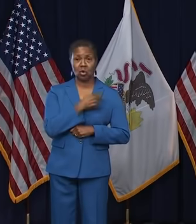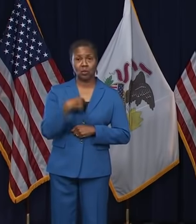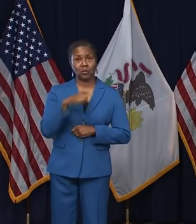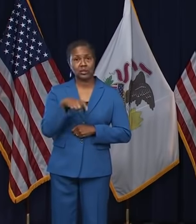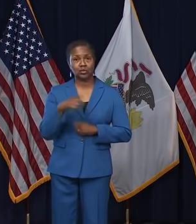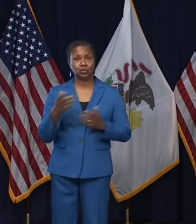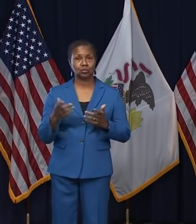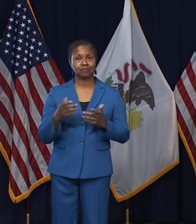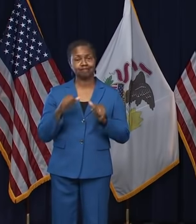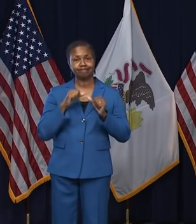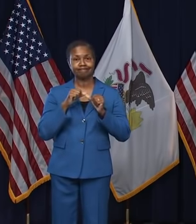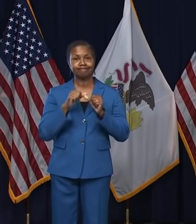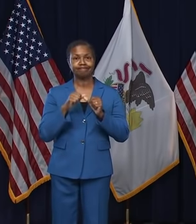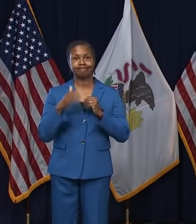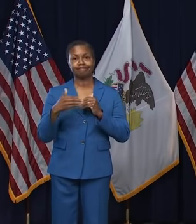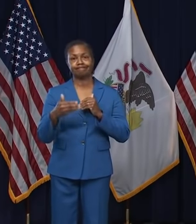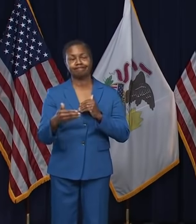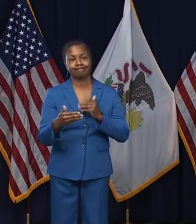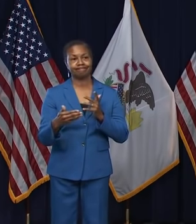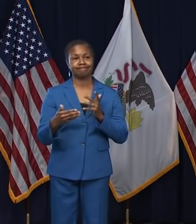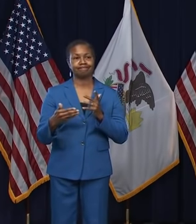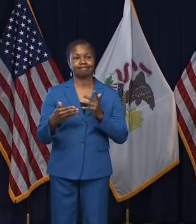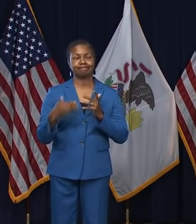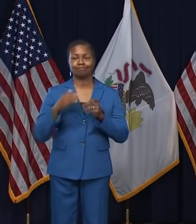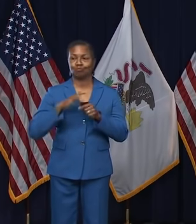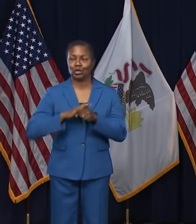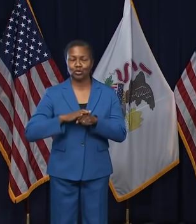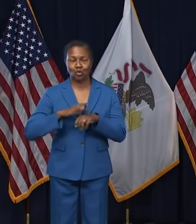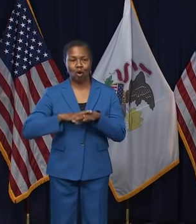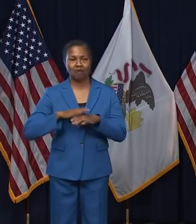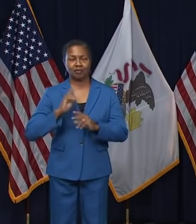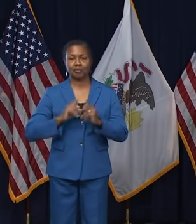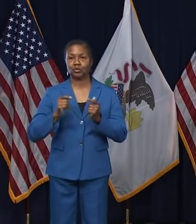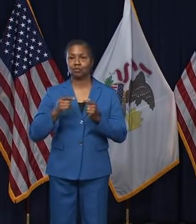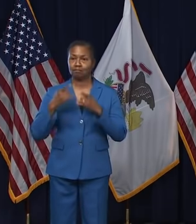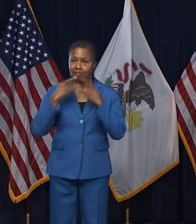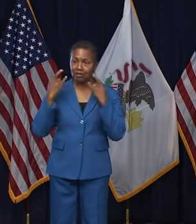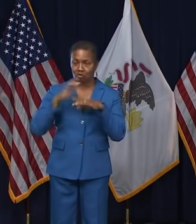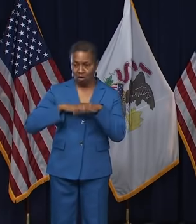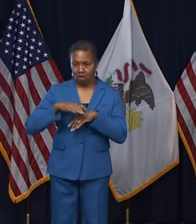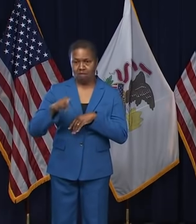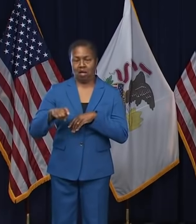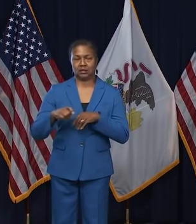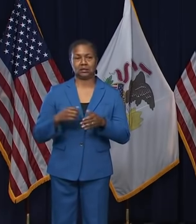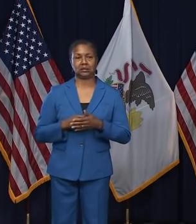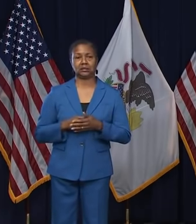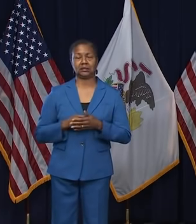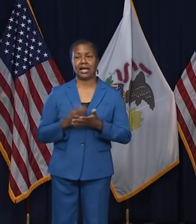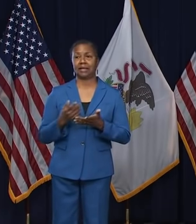pressure on hospitals- we're